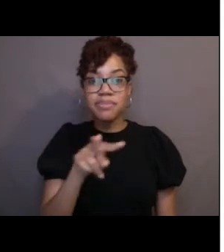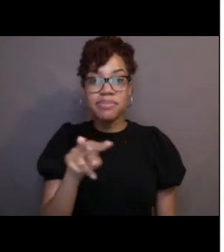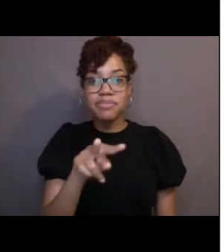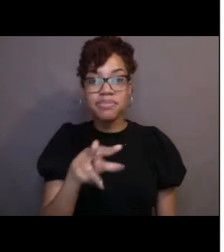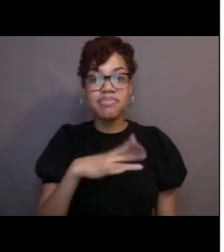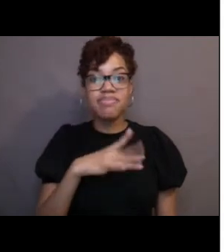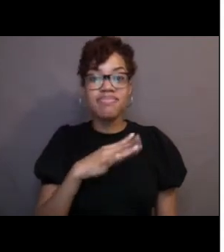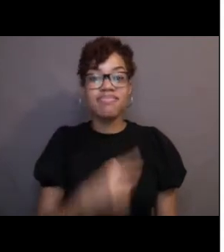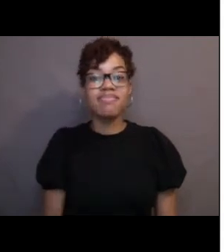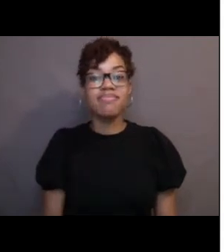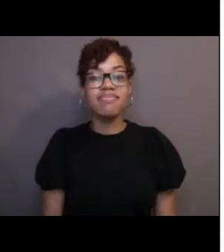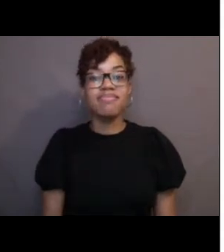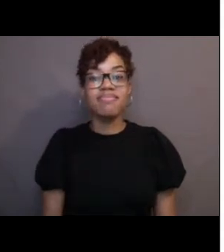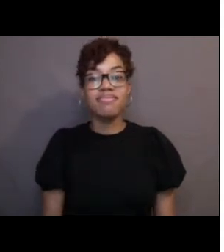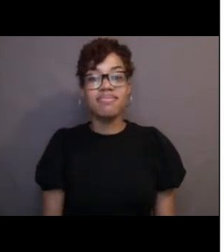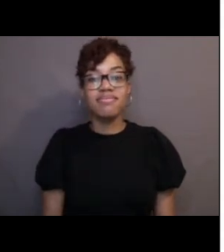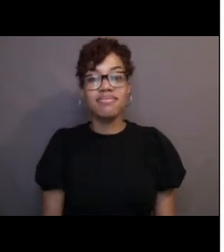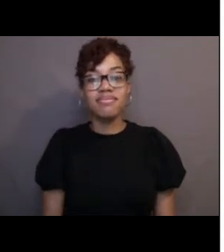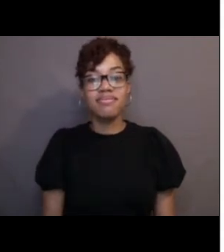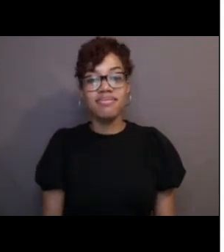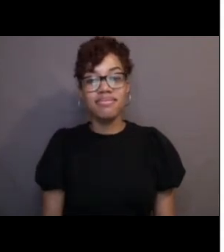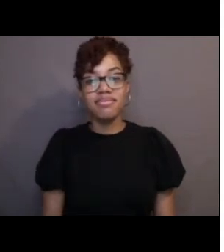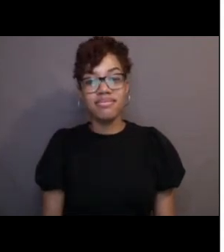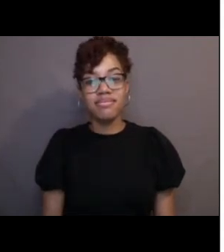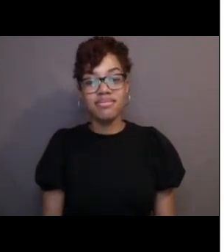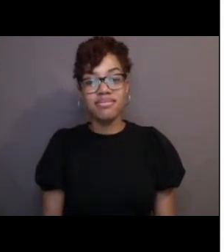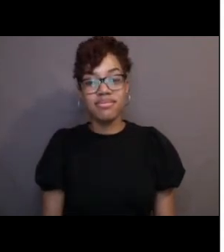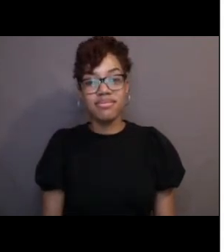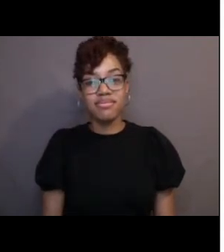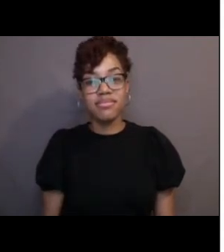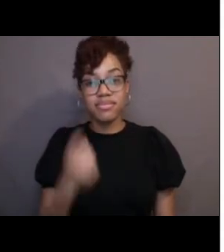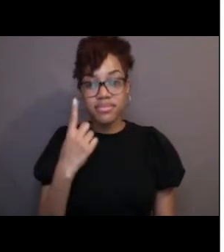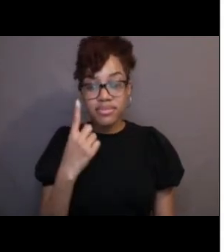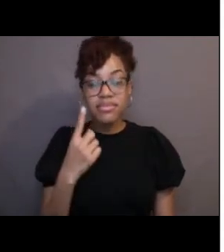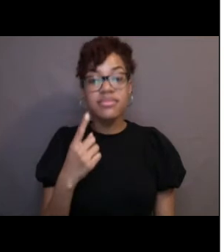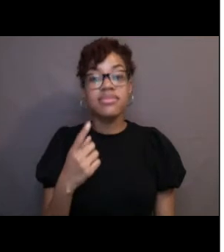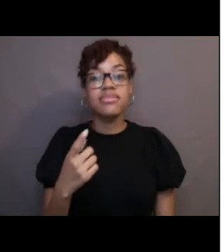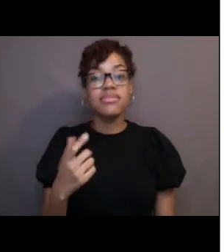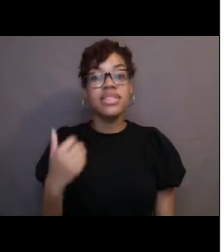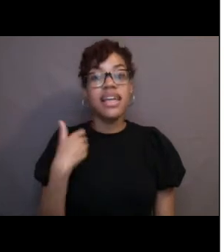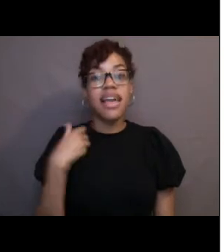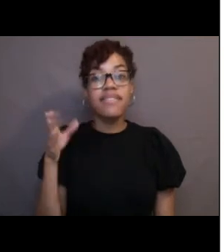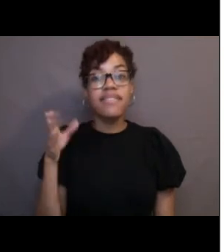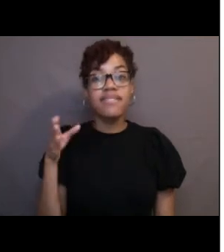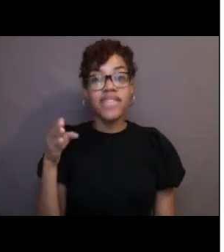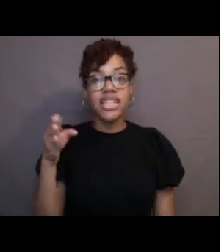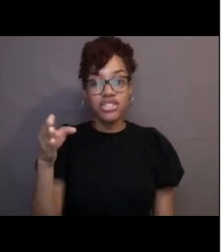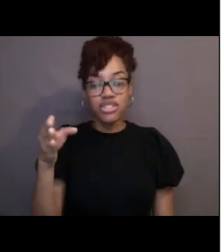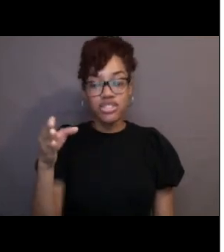And similar to loggerheads, there are fish associated with the leatherback. They're such a big animal.